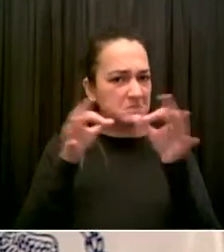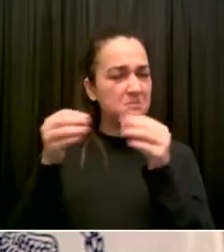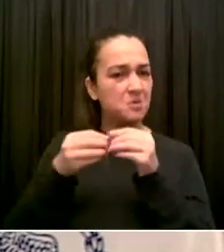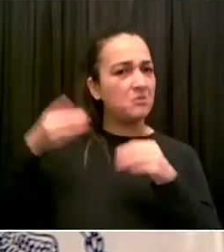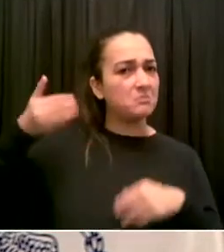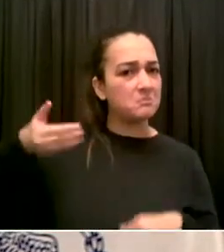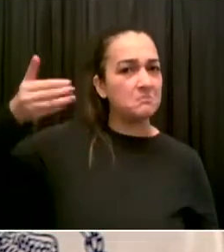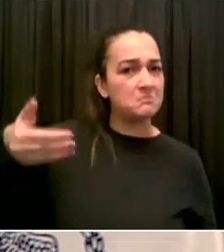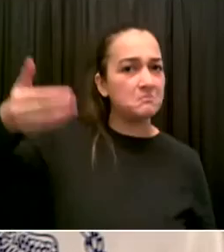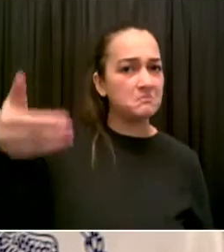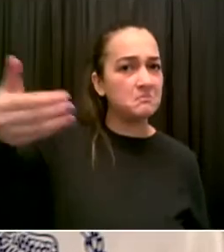CRISIS.